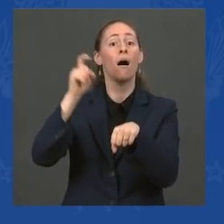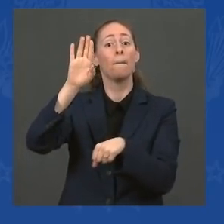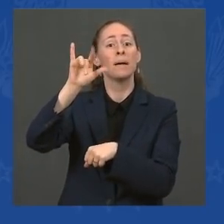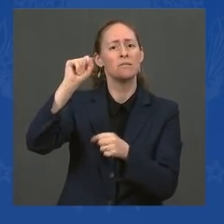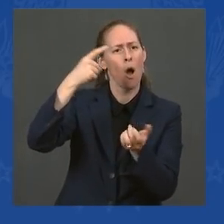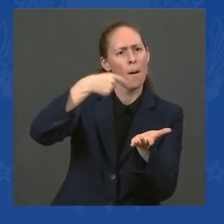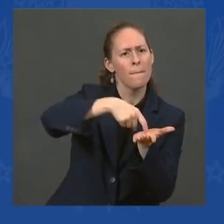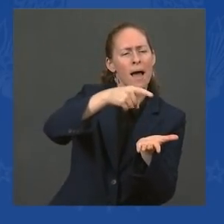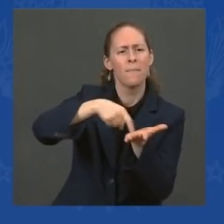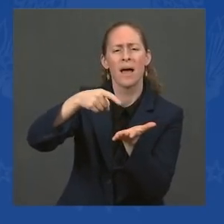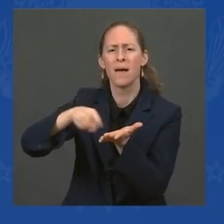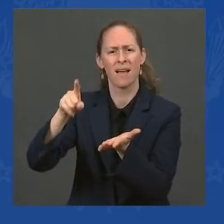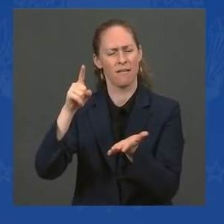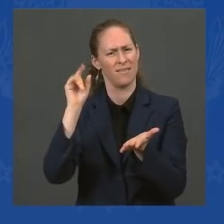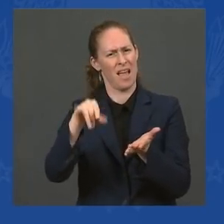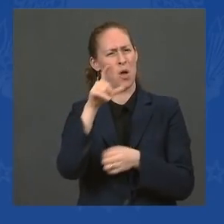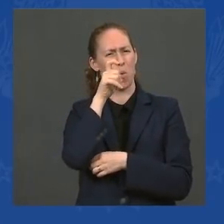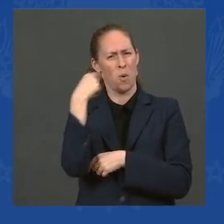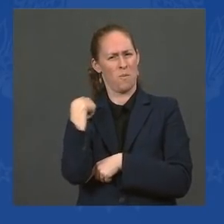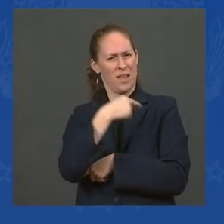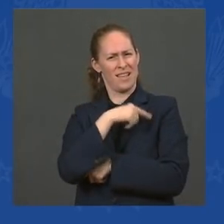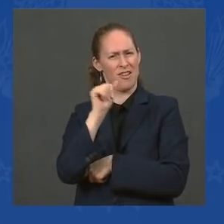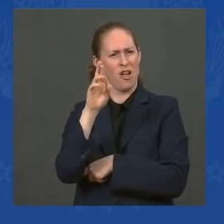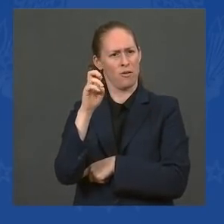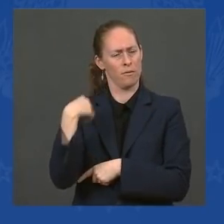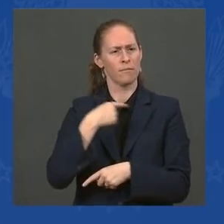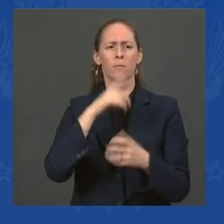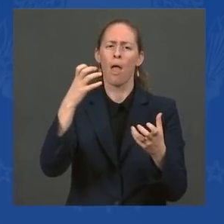the "full faith and credit of the United States."